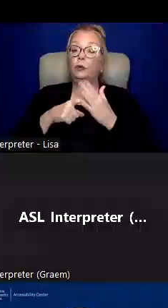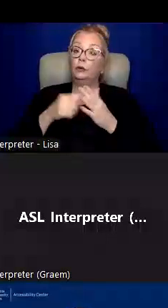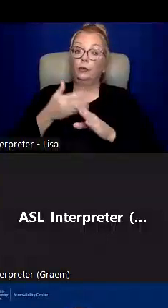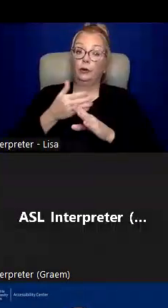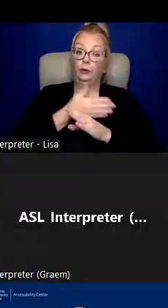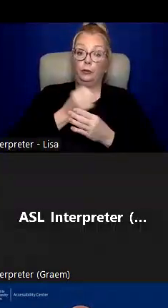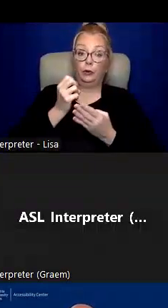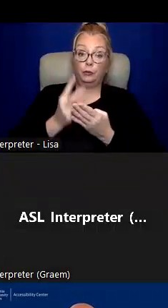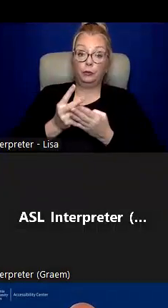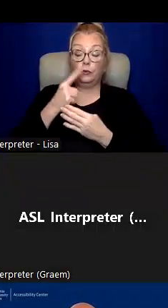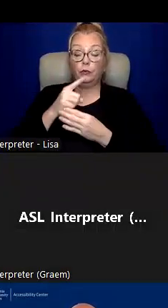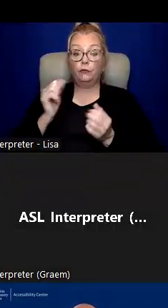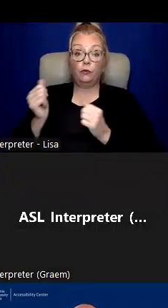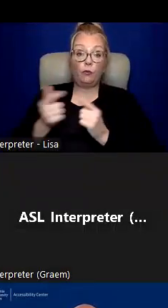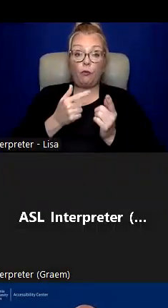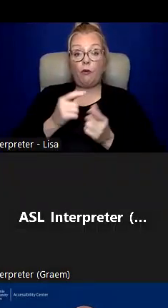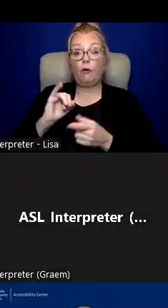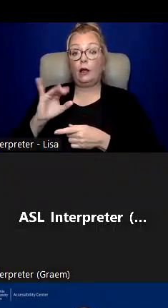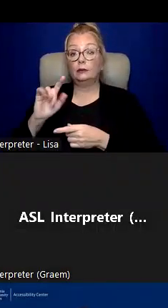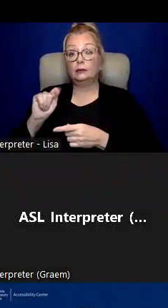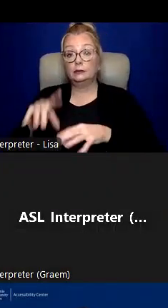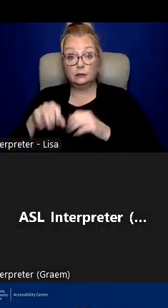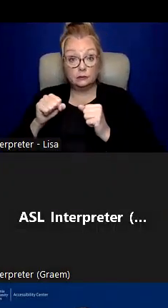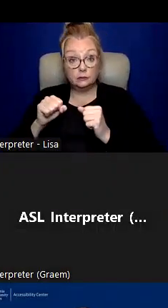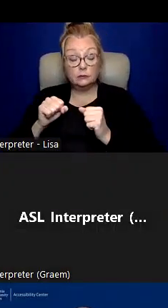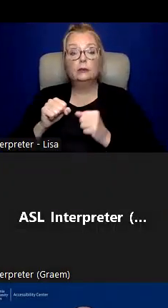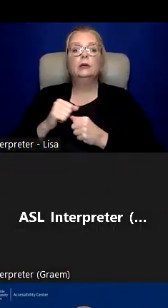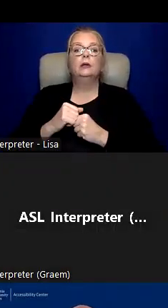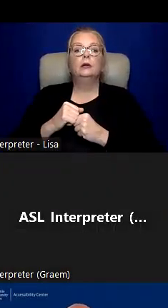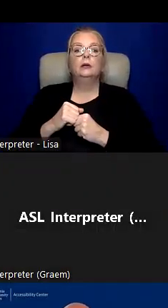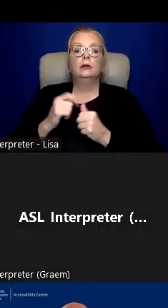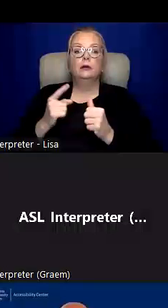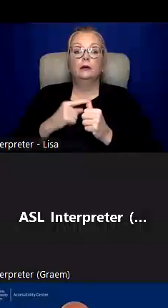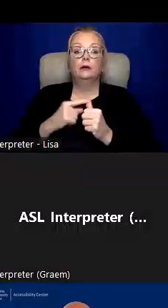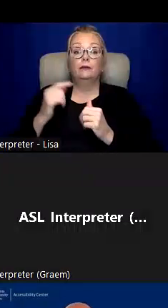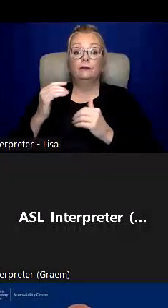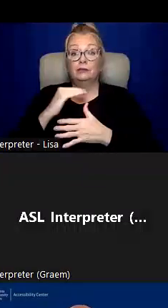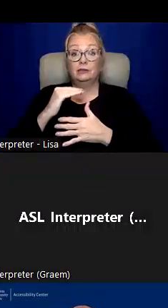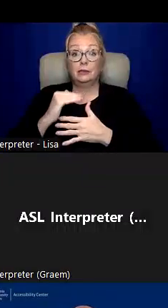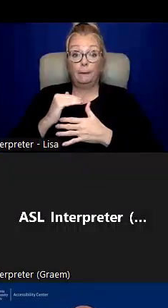procurements or adoptions. So the first step, the foundational step is the college